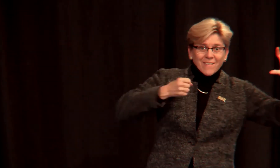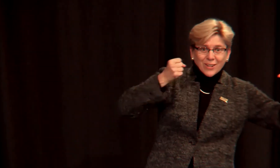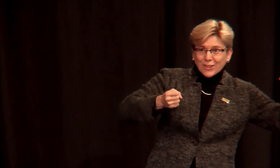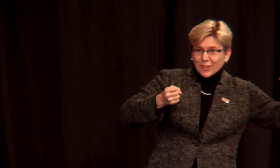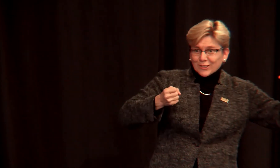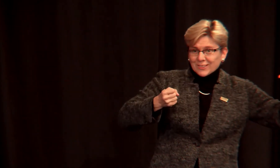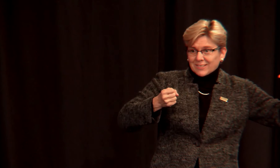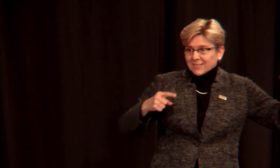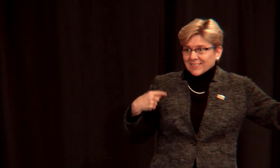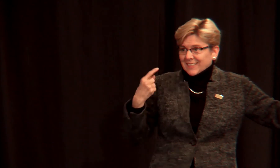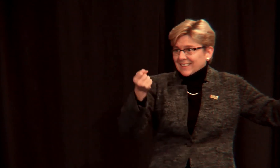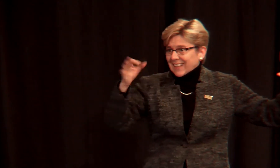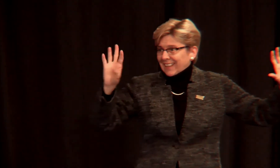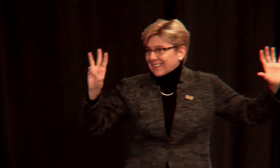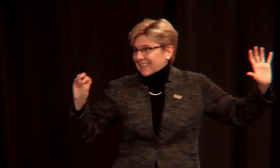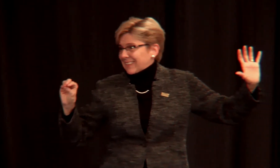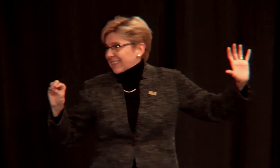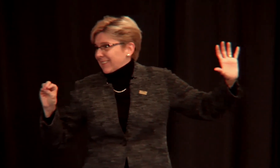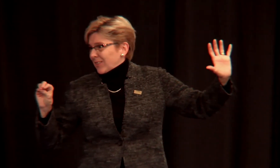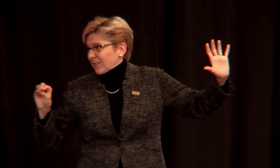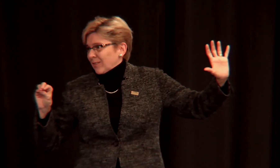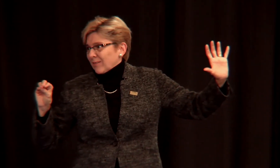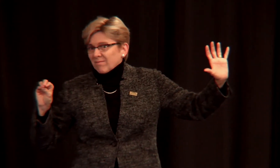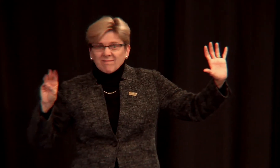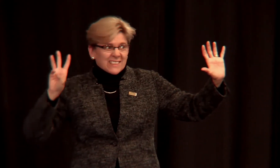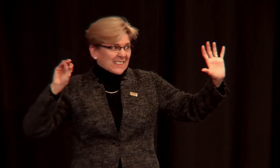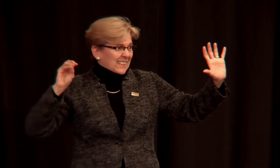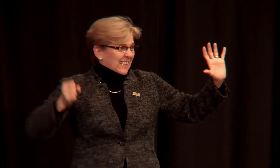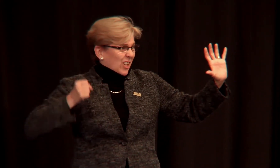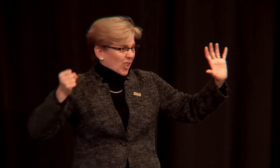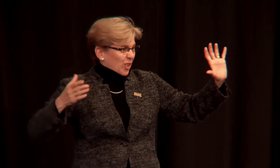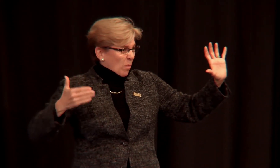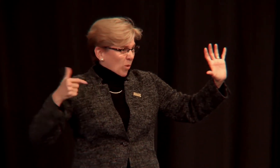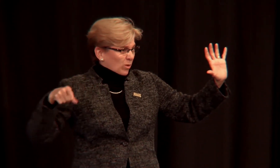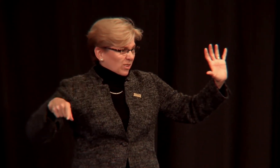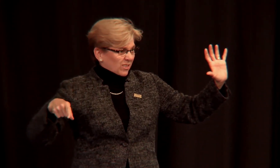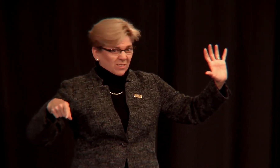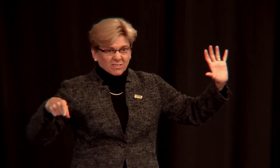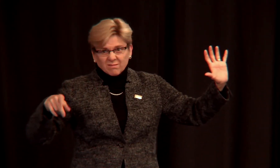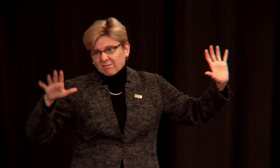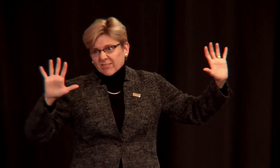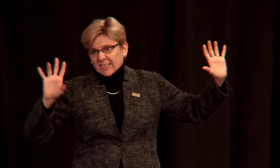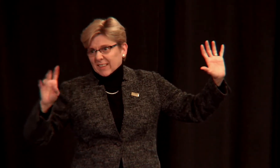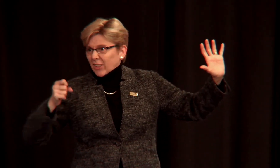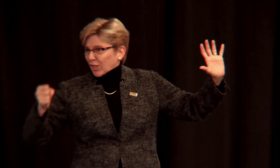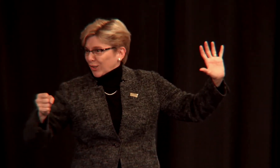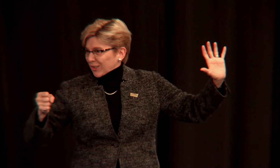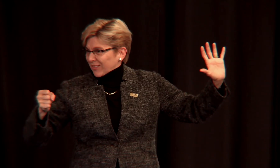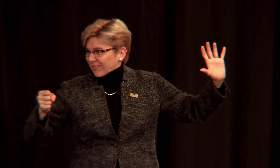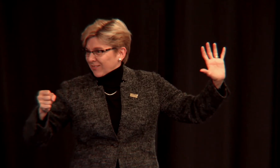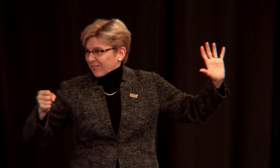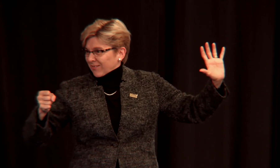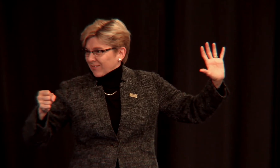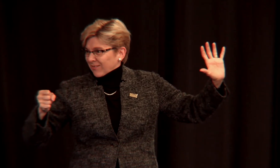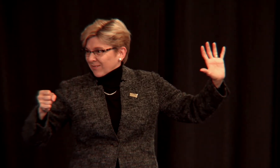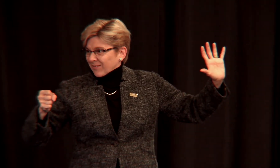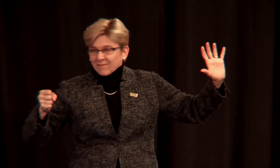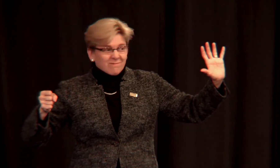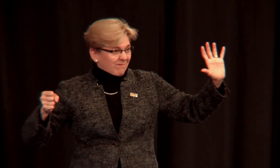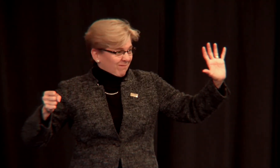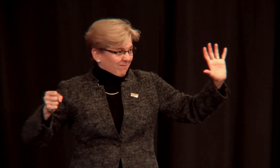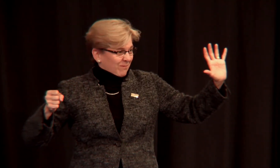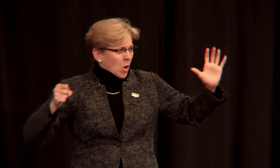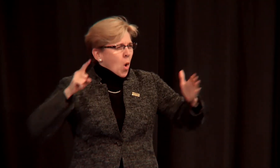compared to 500 years? Sixty - fifty seven really years of data?